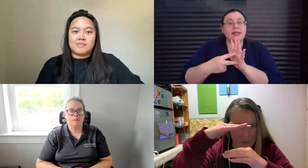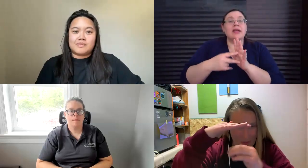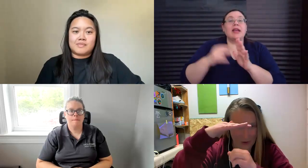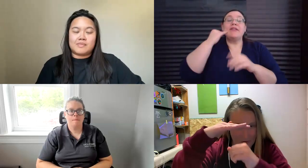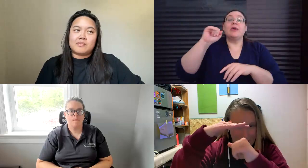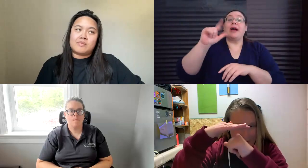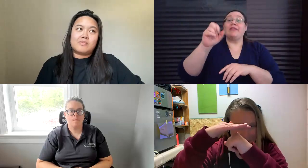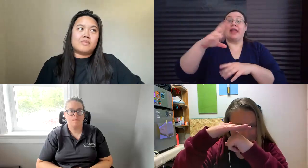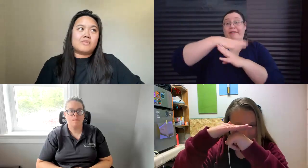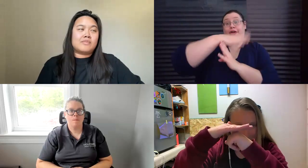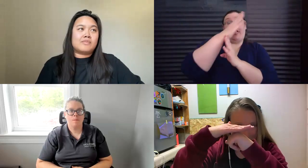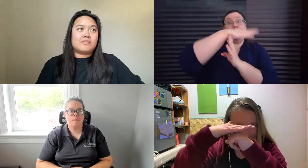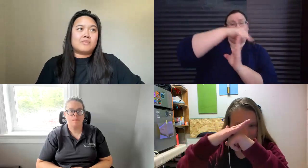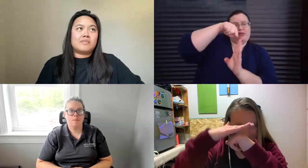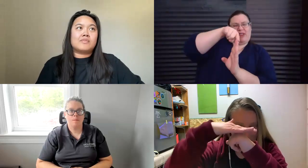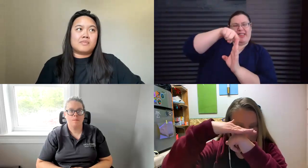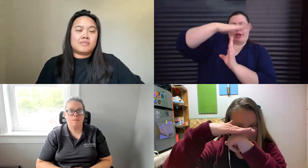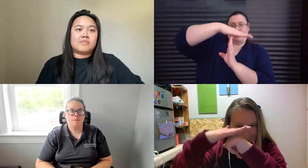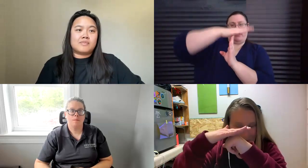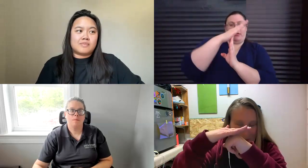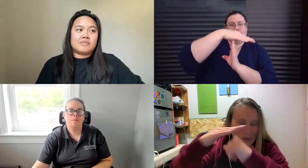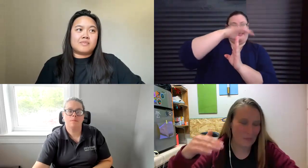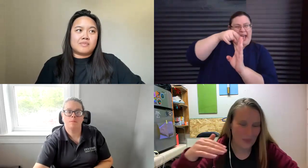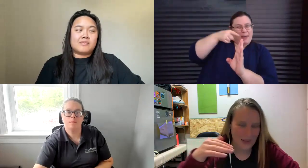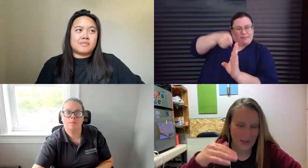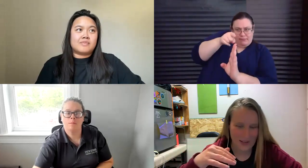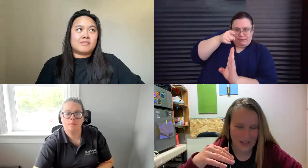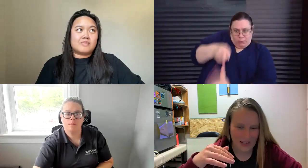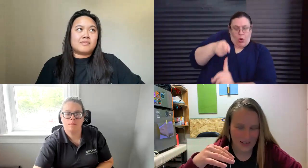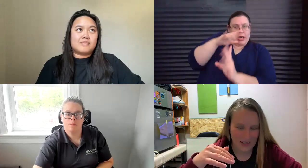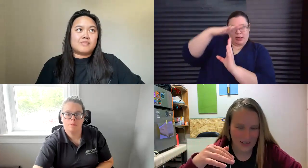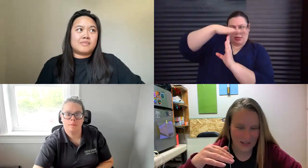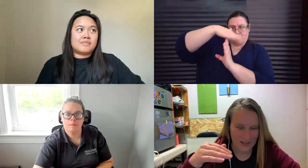So if you think of like a see saw, that point.